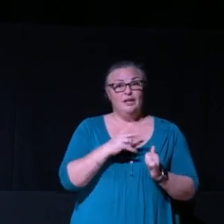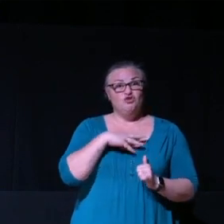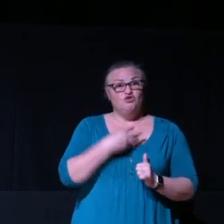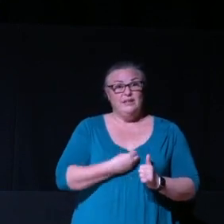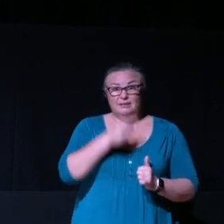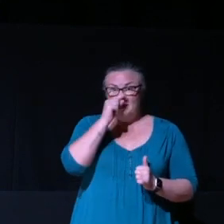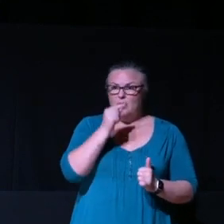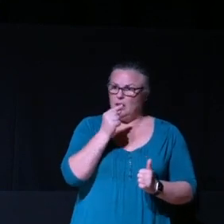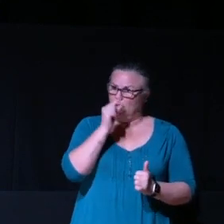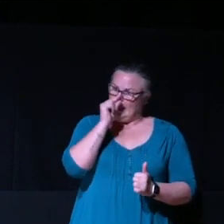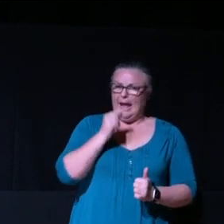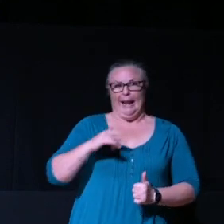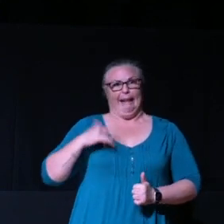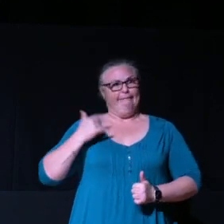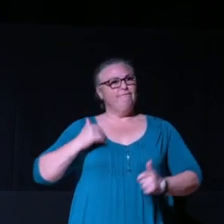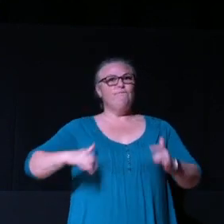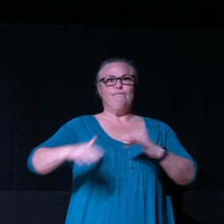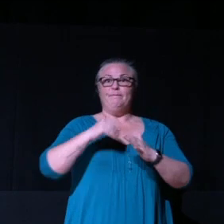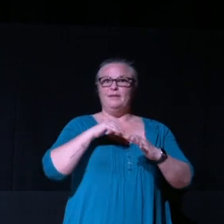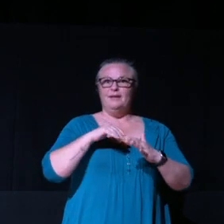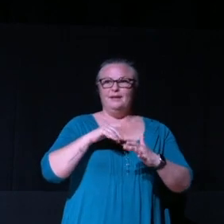But I think in that situation where she